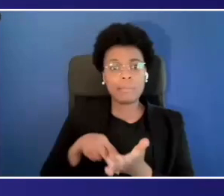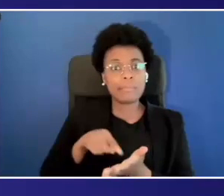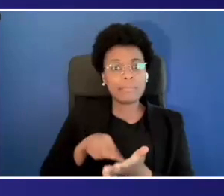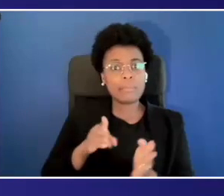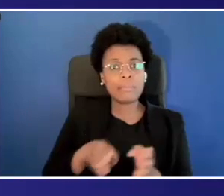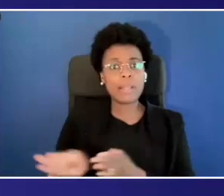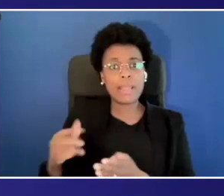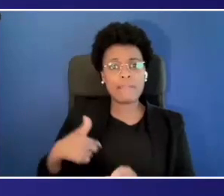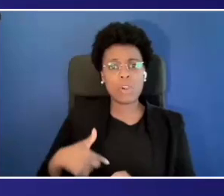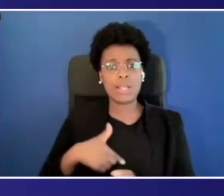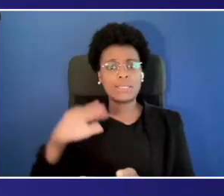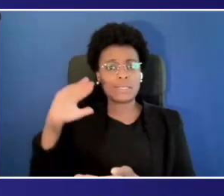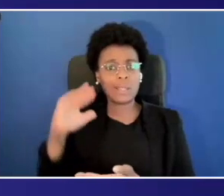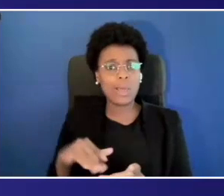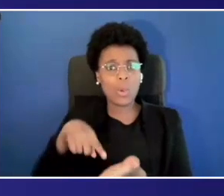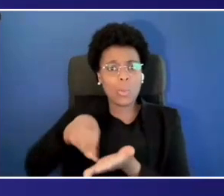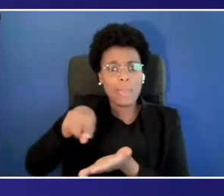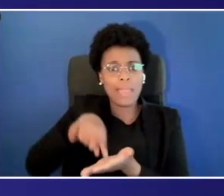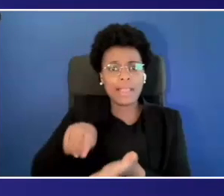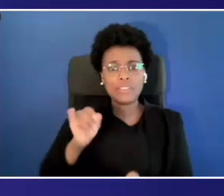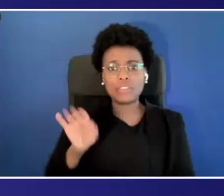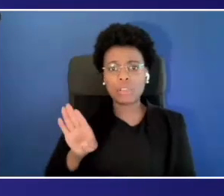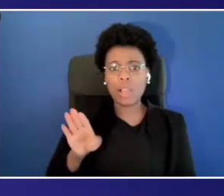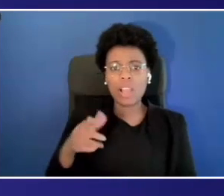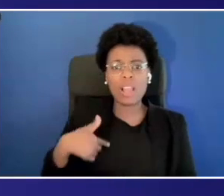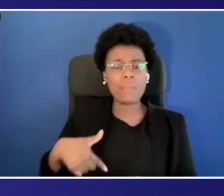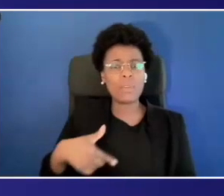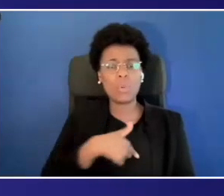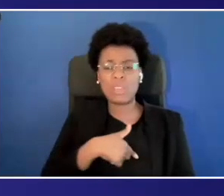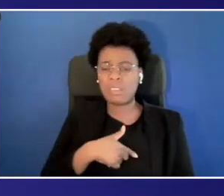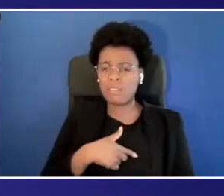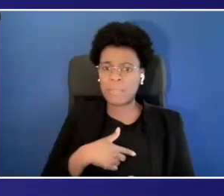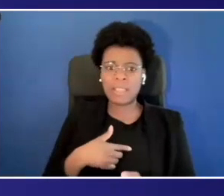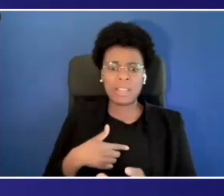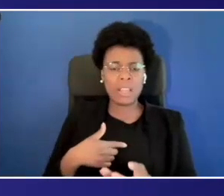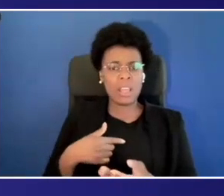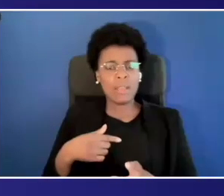We've been dragged through the mud due to this political infighting. 20 second. Thank you.